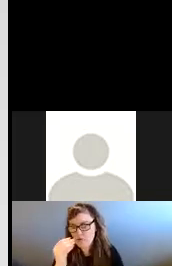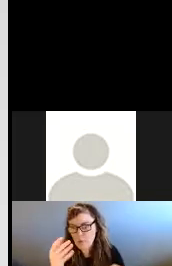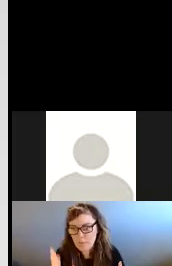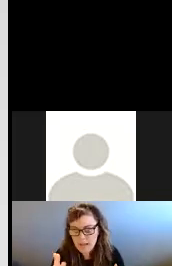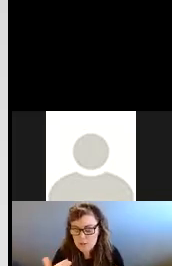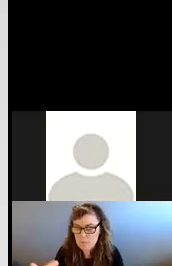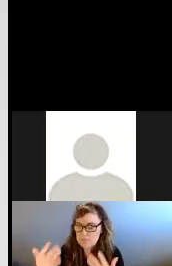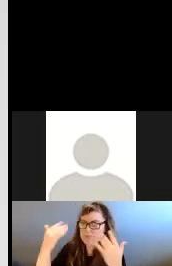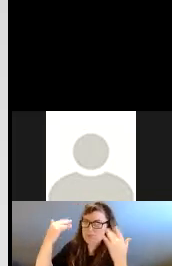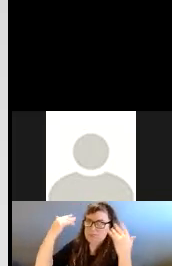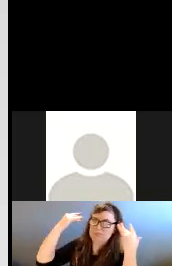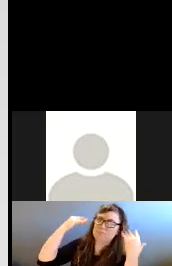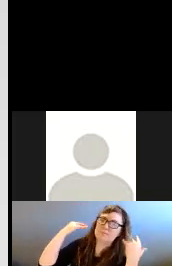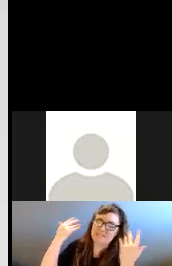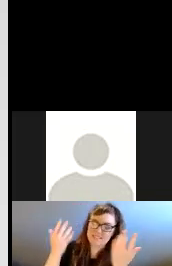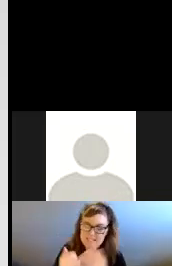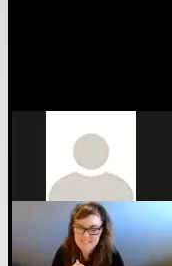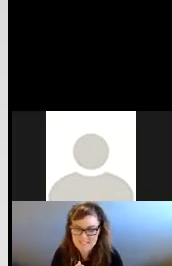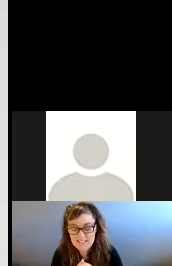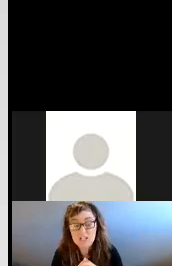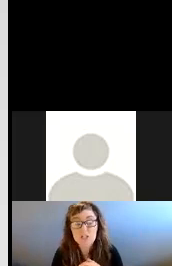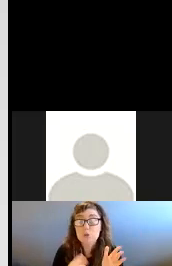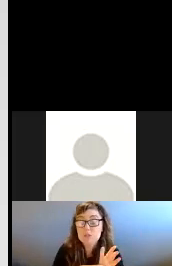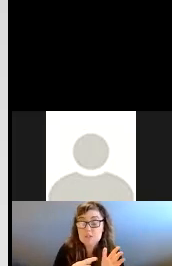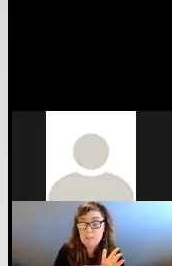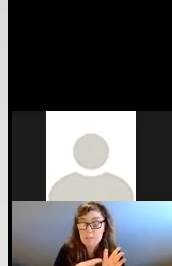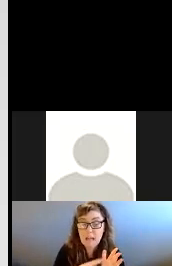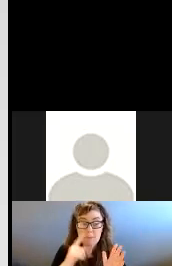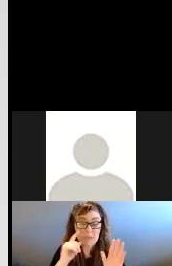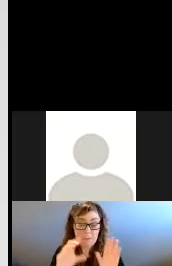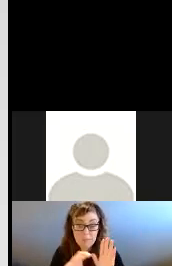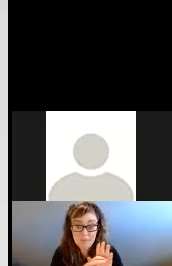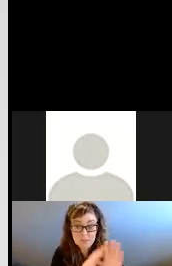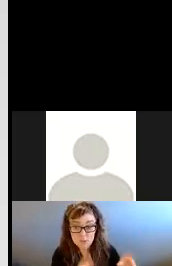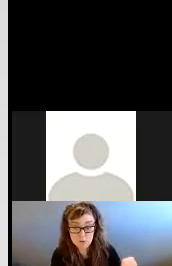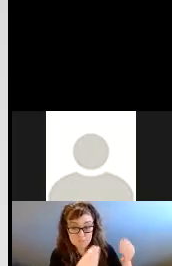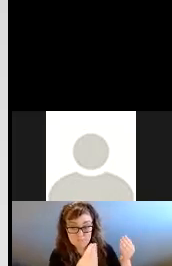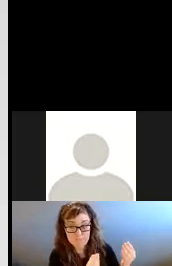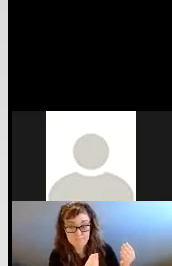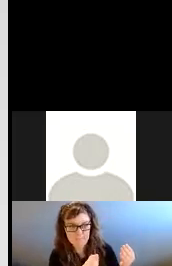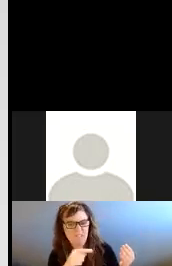SOMETIMES THE PICTURES ARE SENT IN AN INTERESTING FORMAT TO WHERE WE HAVE TO THEN CONVERT THE PICTURES